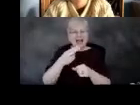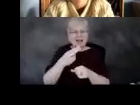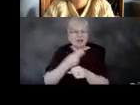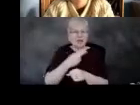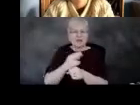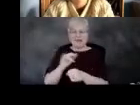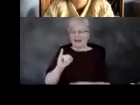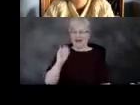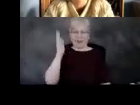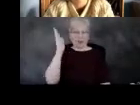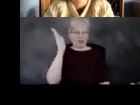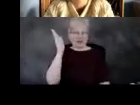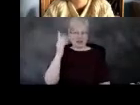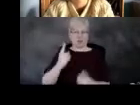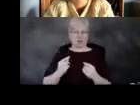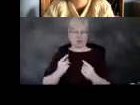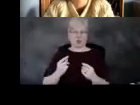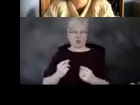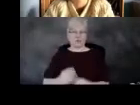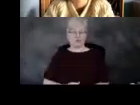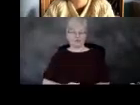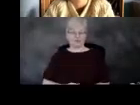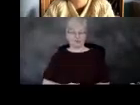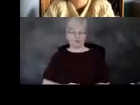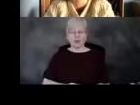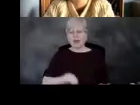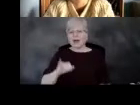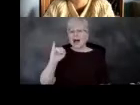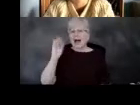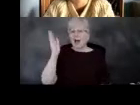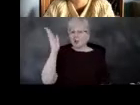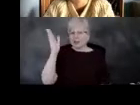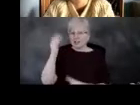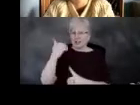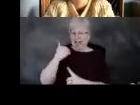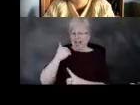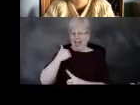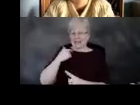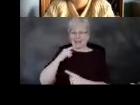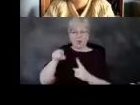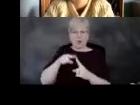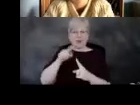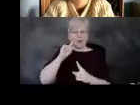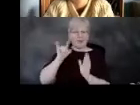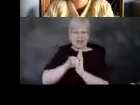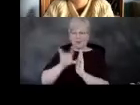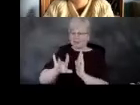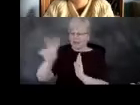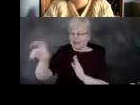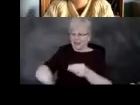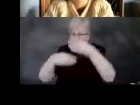today. Inside of iPresentation, 17:27:31 you have the ability, whenever you upload an image to provide something that is called alternative